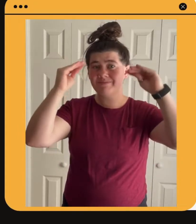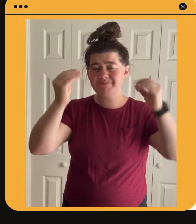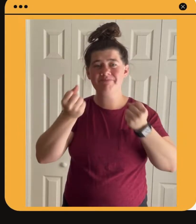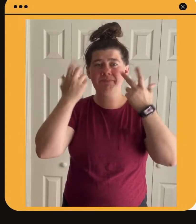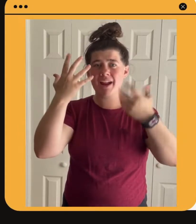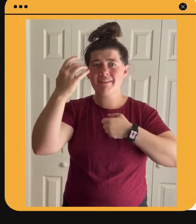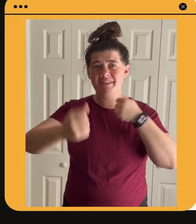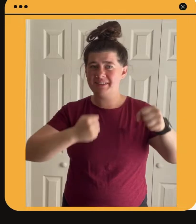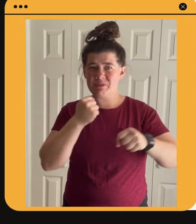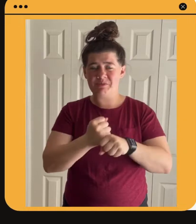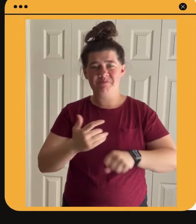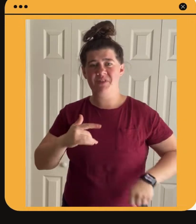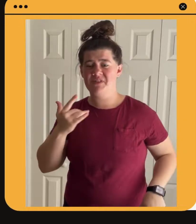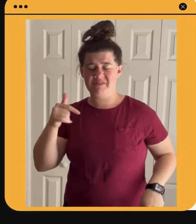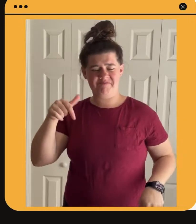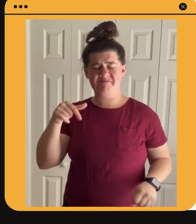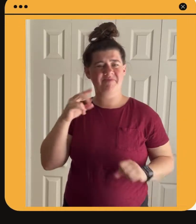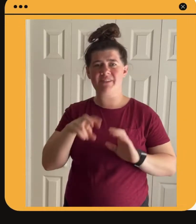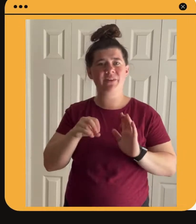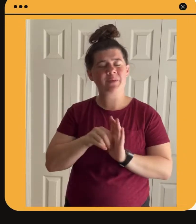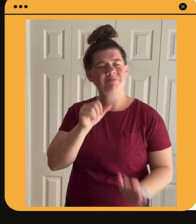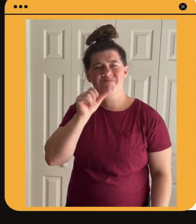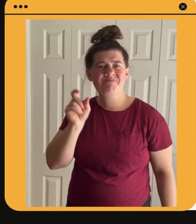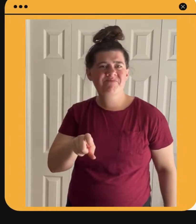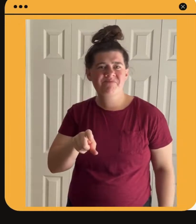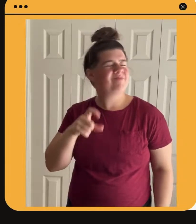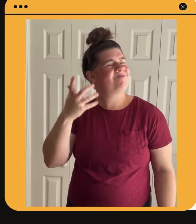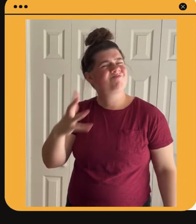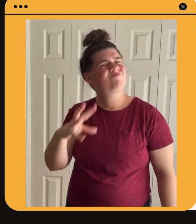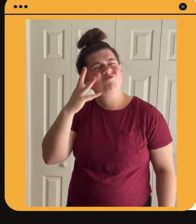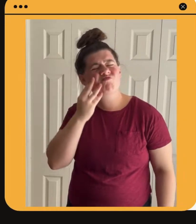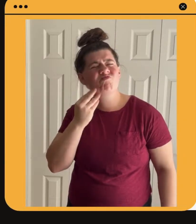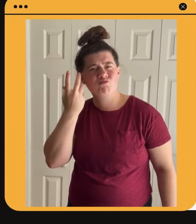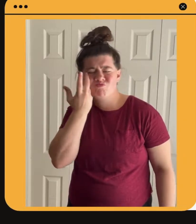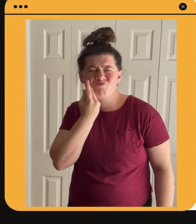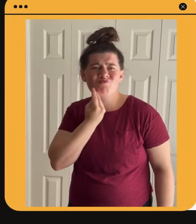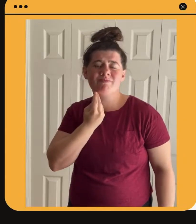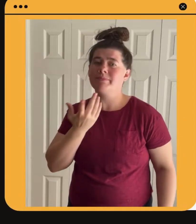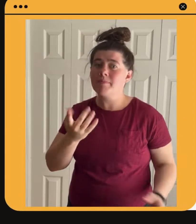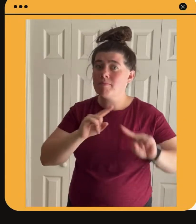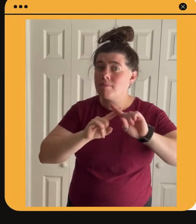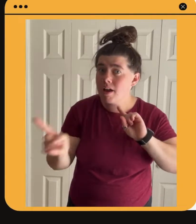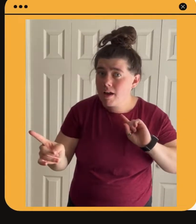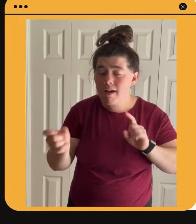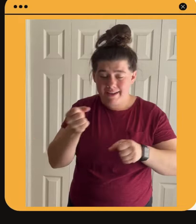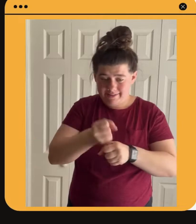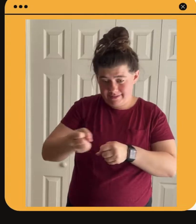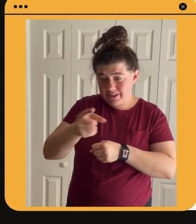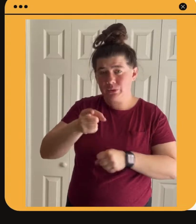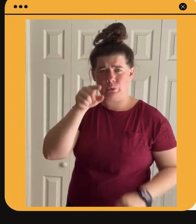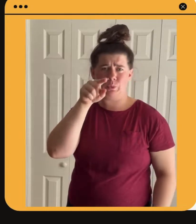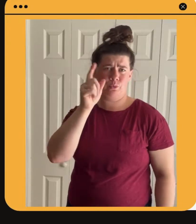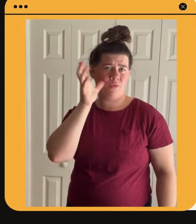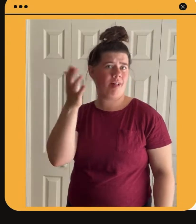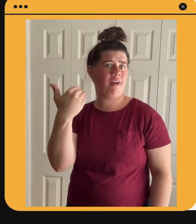Maybe you already have many years of teaching experience under your belt, and you don't feel that you need this video, you're incredibly experienced.